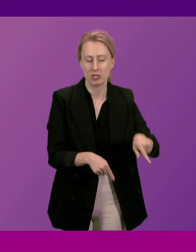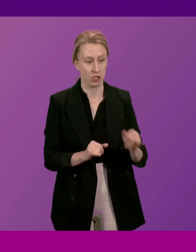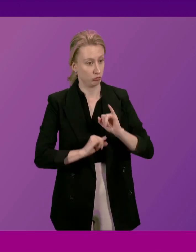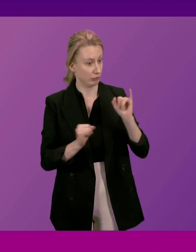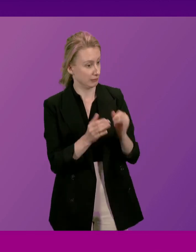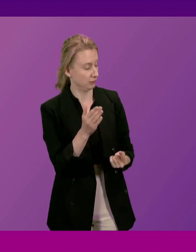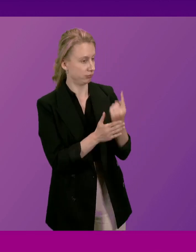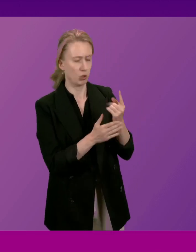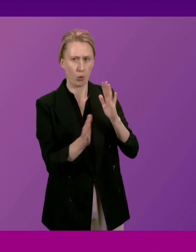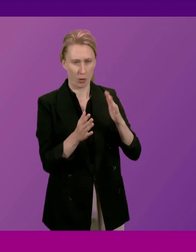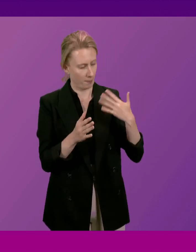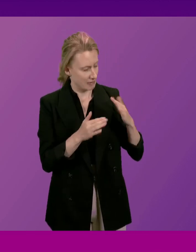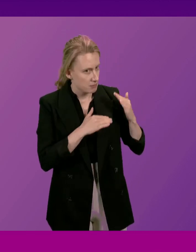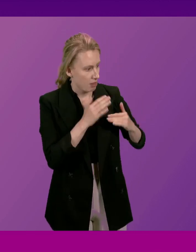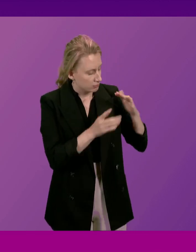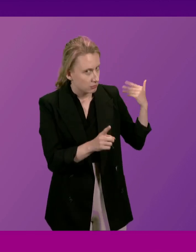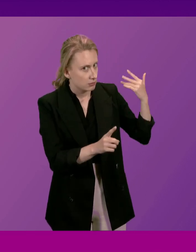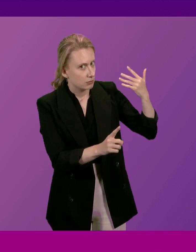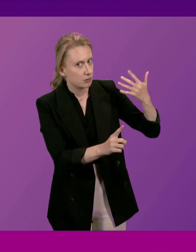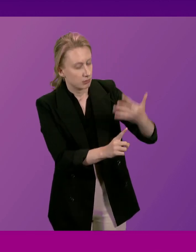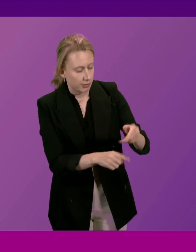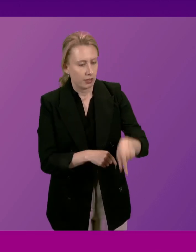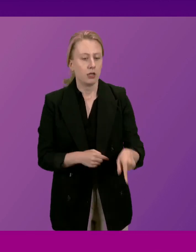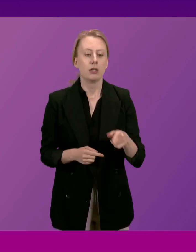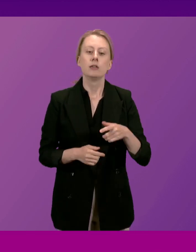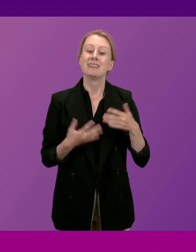it has been years in the making. Since the Scottish National Party created Police Scotland,